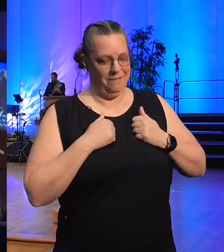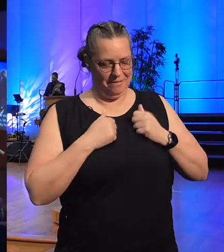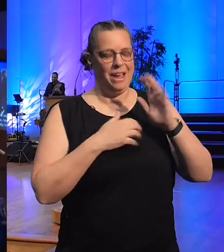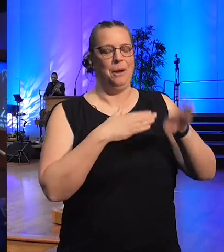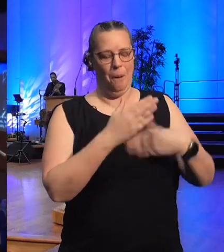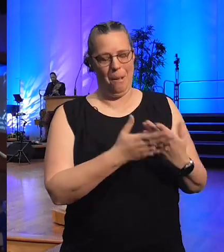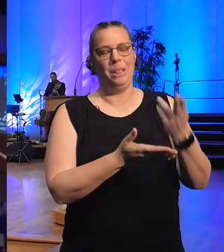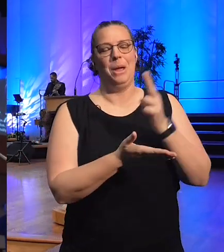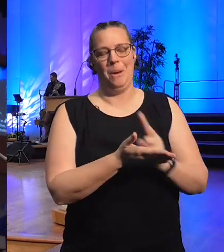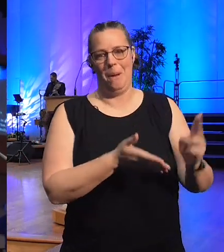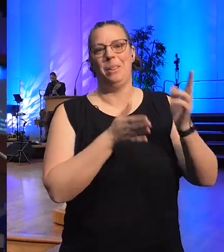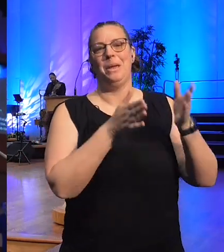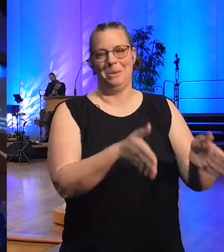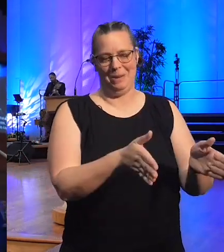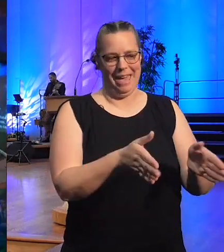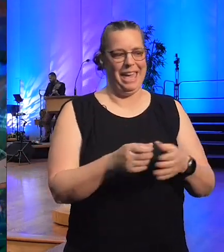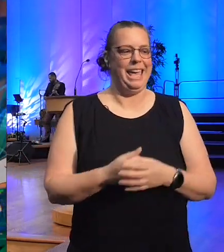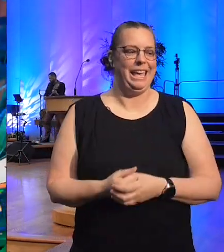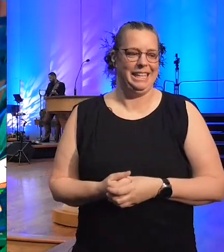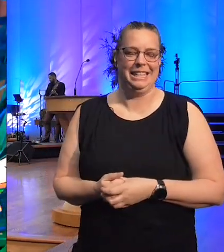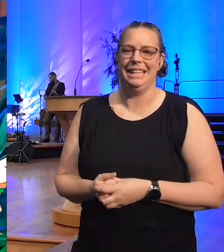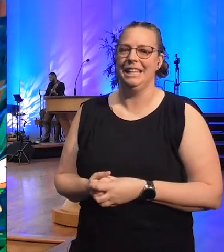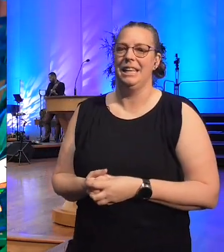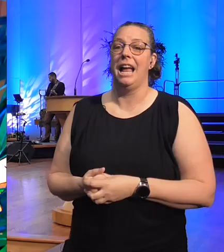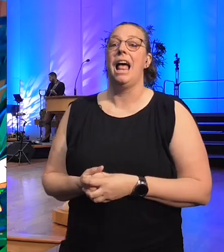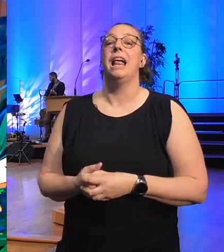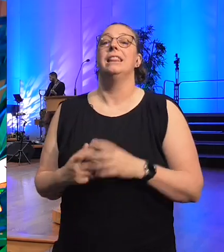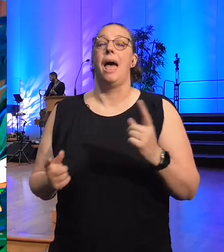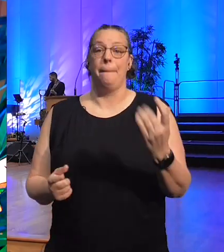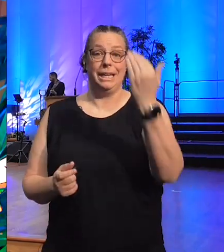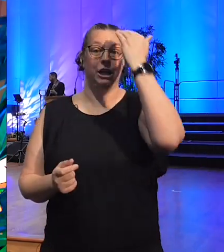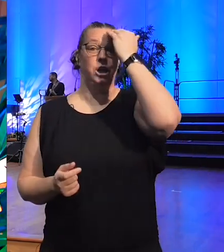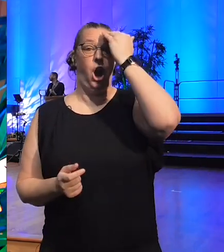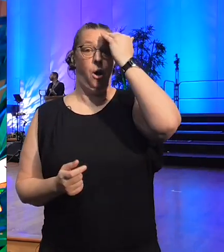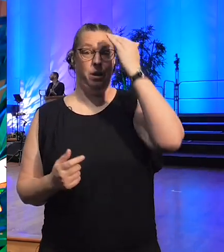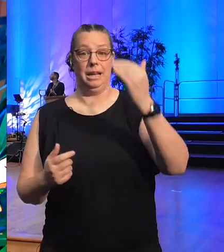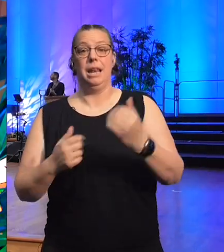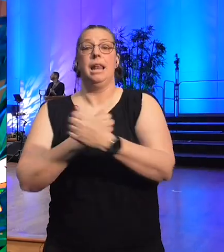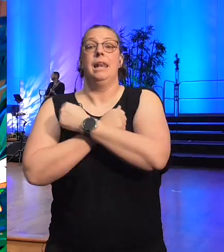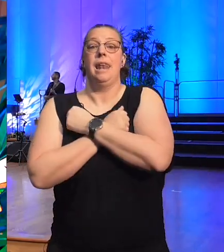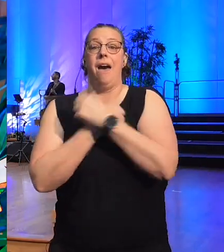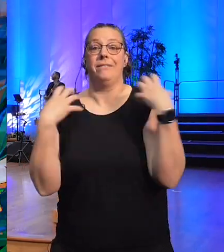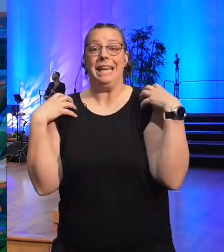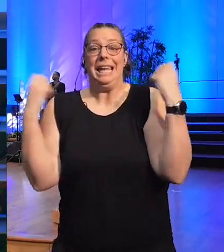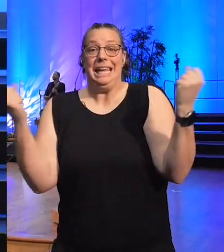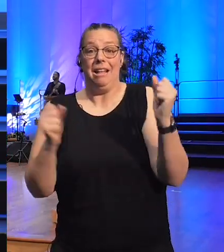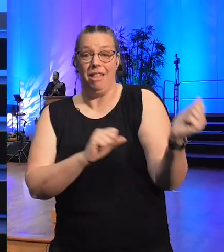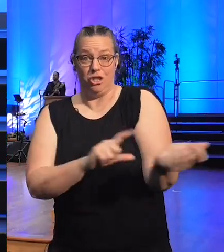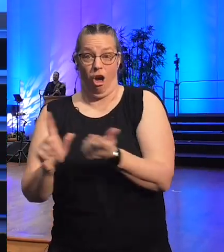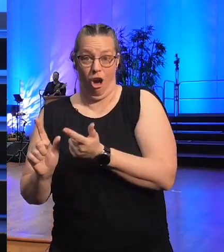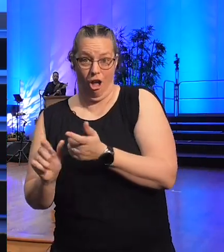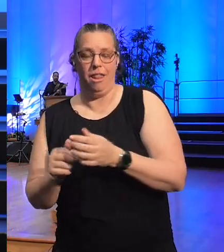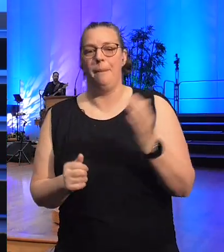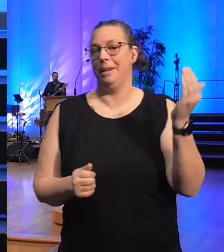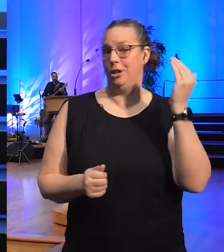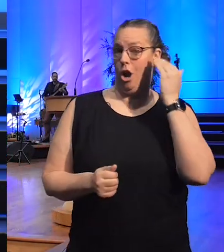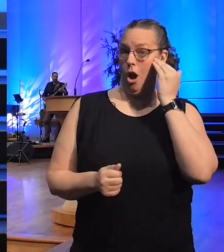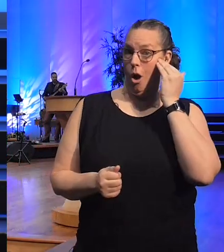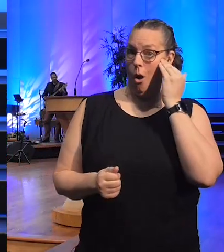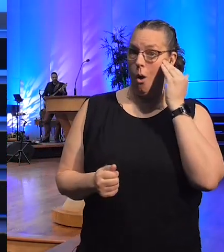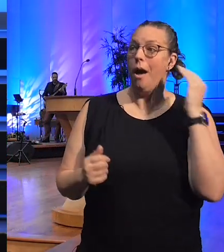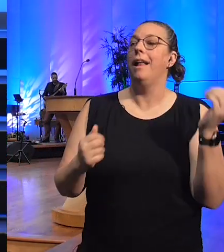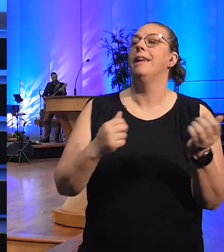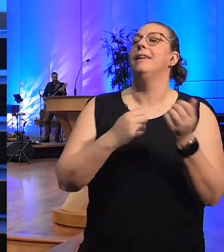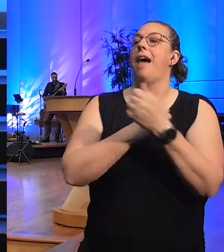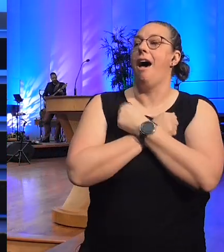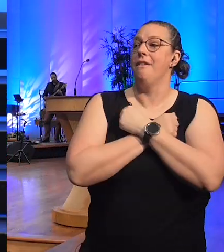in a ho let me know that love can heal us all know let me